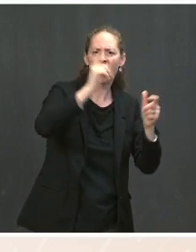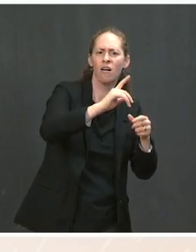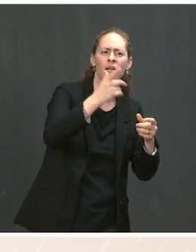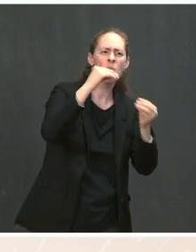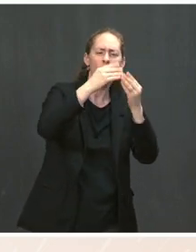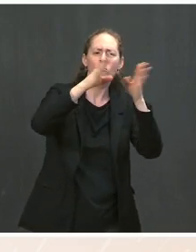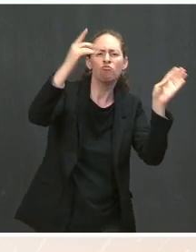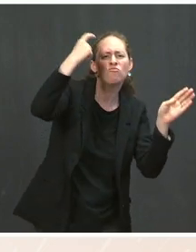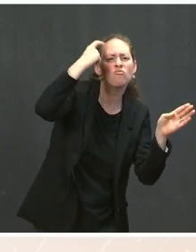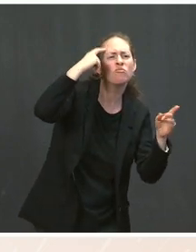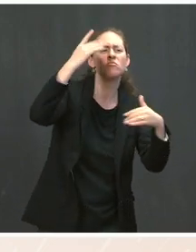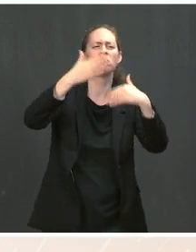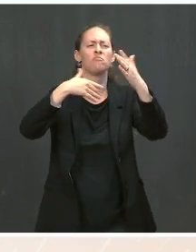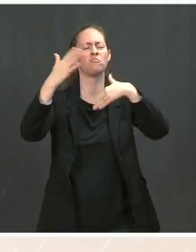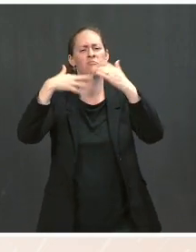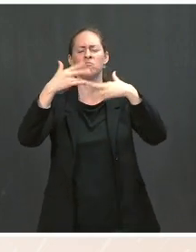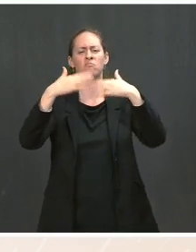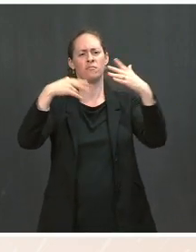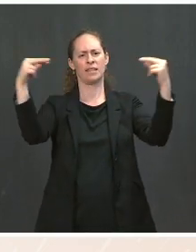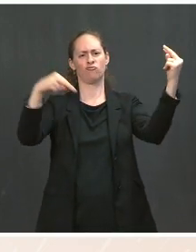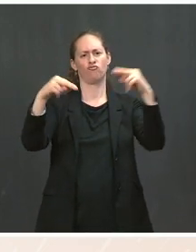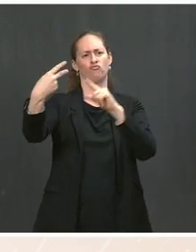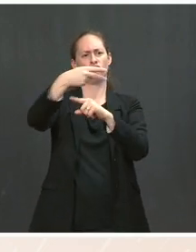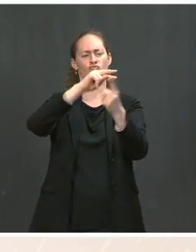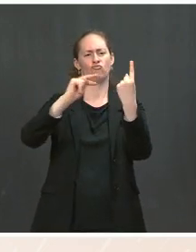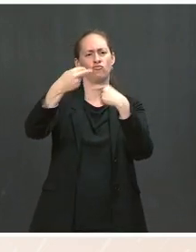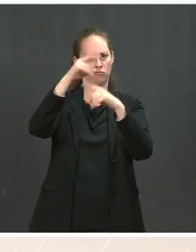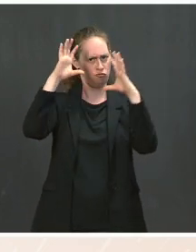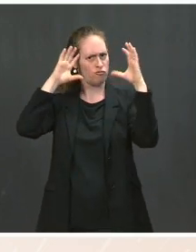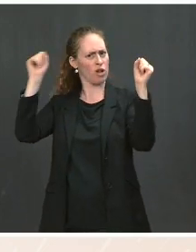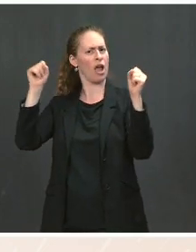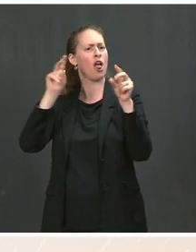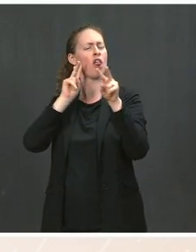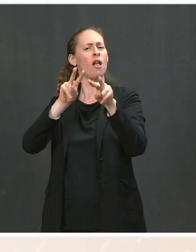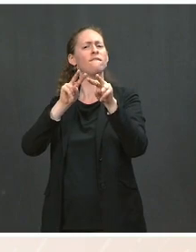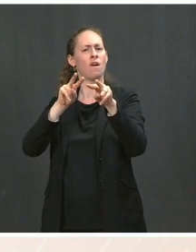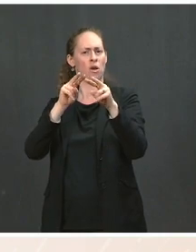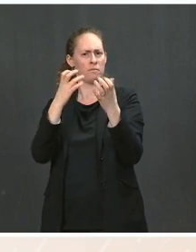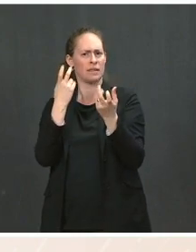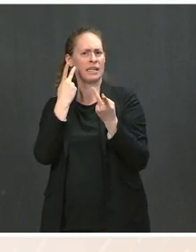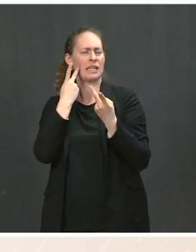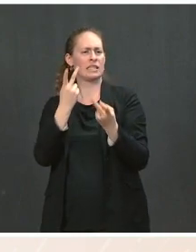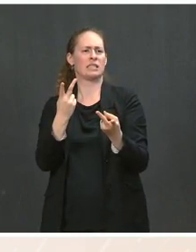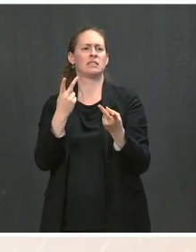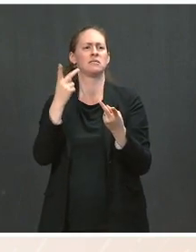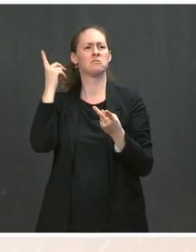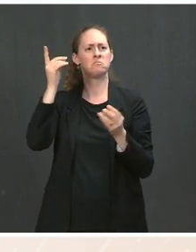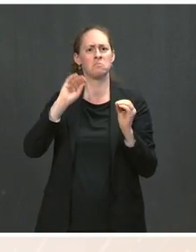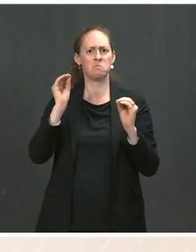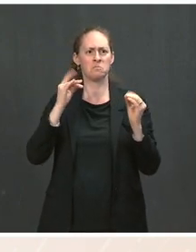he looks forward to assessing that himself. And I expect he will not have more to convey about any recommendations or views